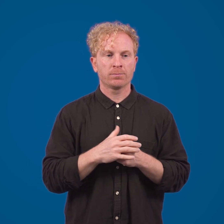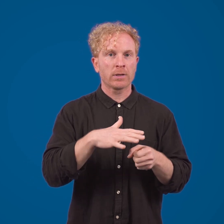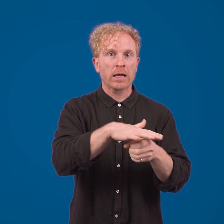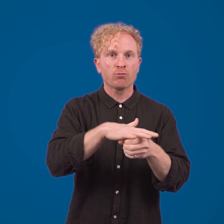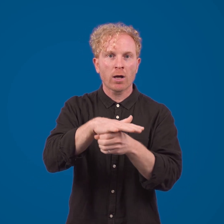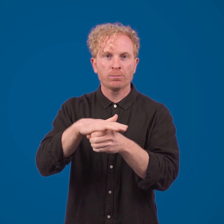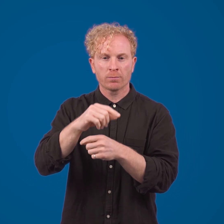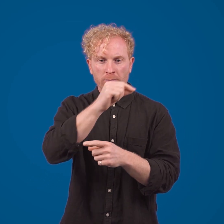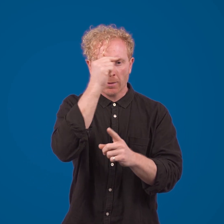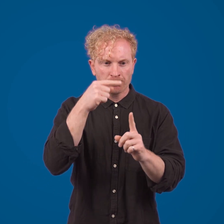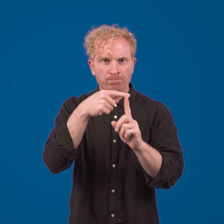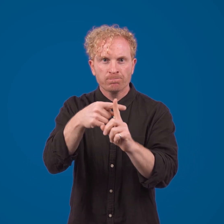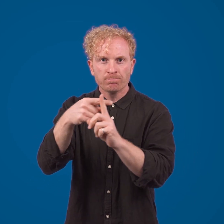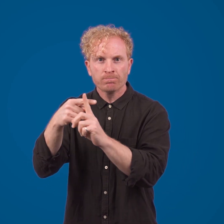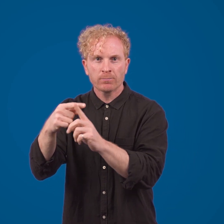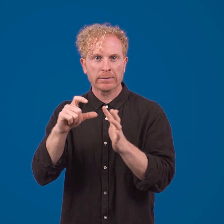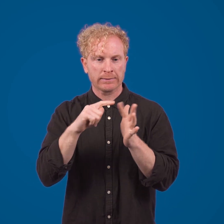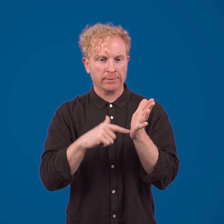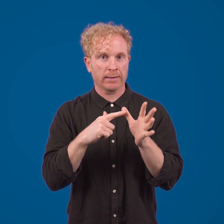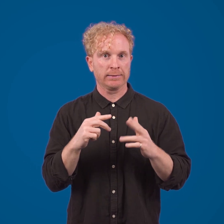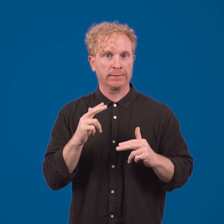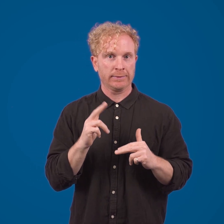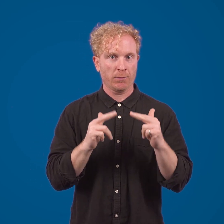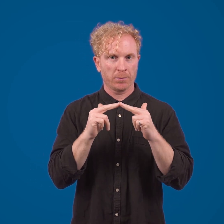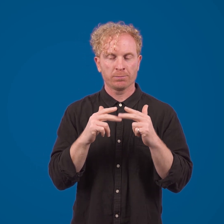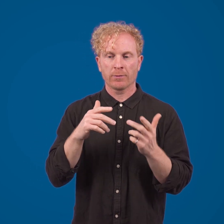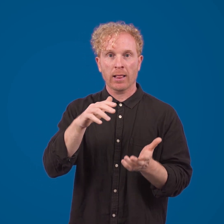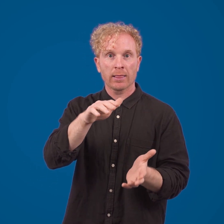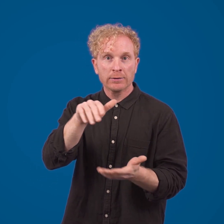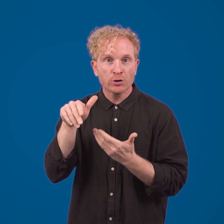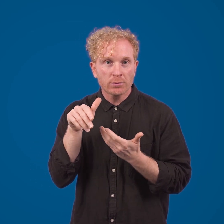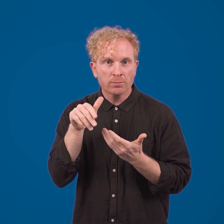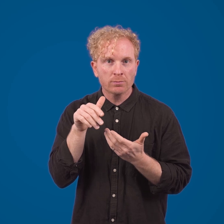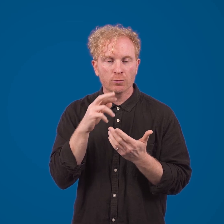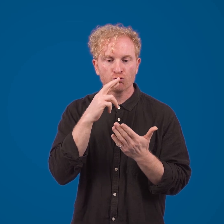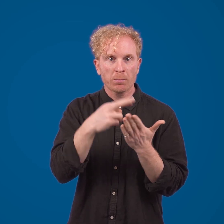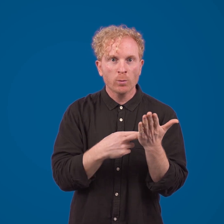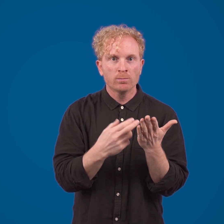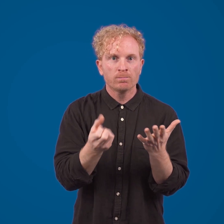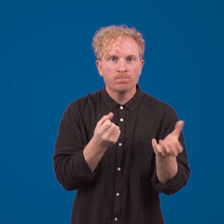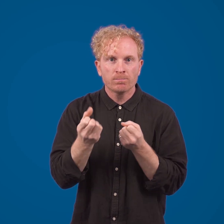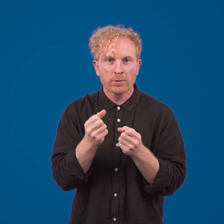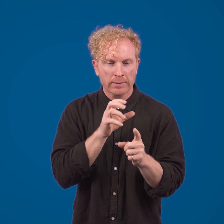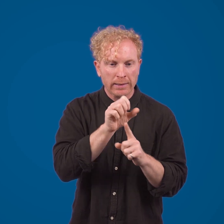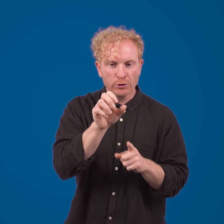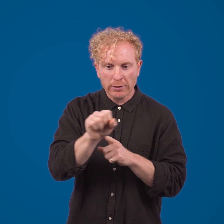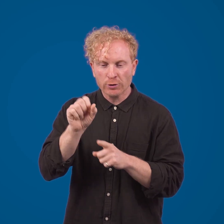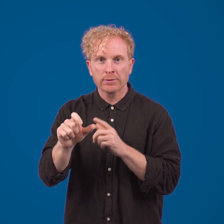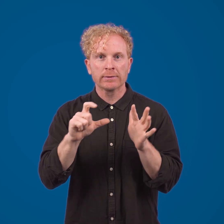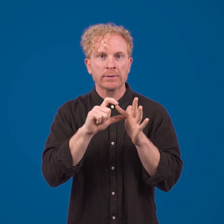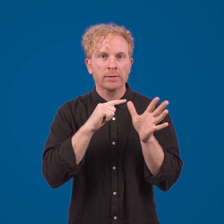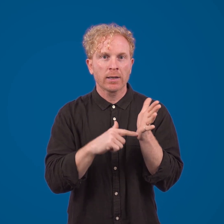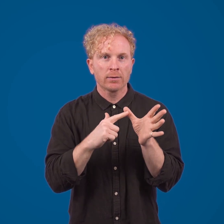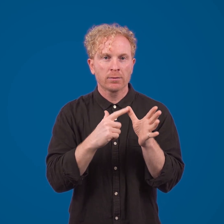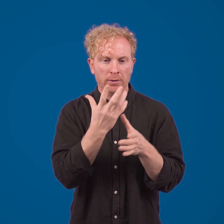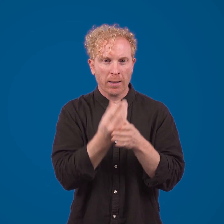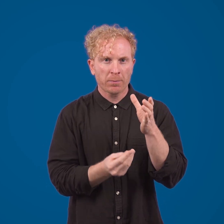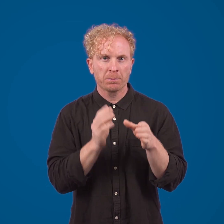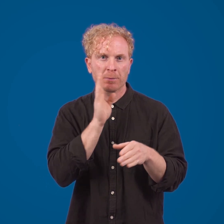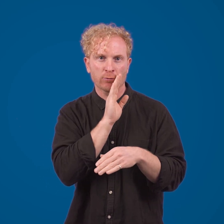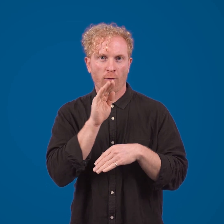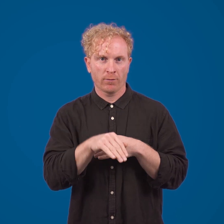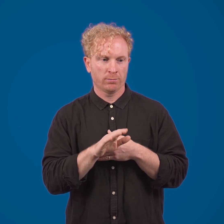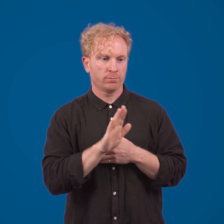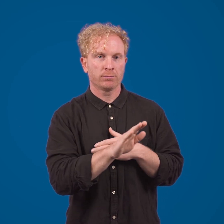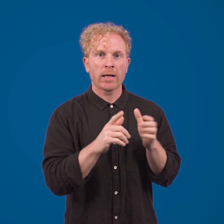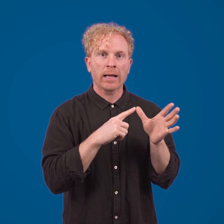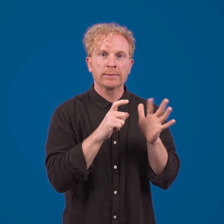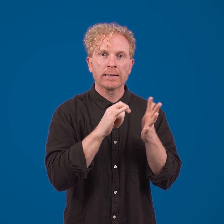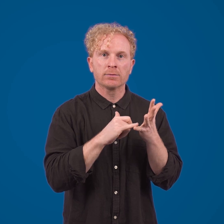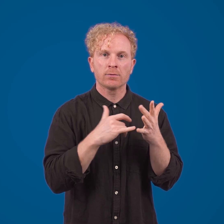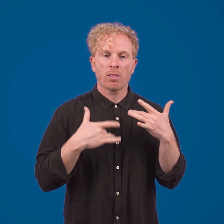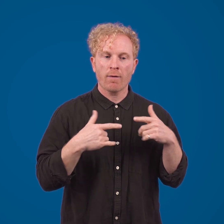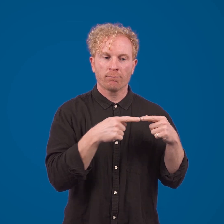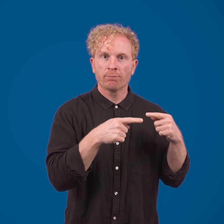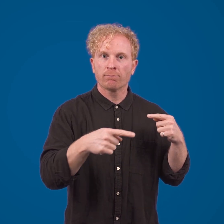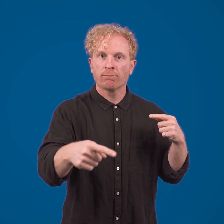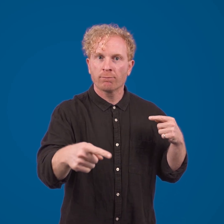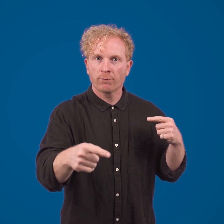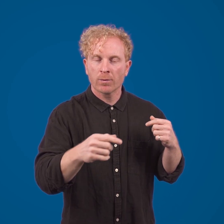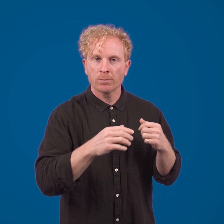Outlines areas for data development, collection and reporting to address data gaps over the life of ADS.